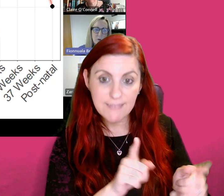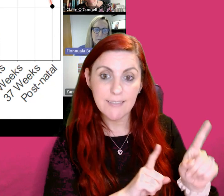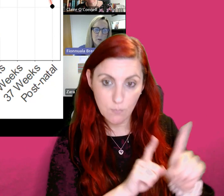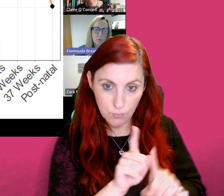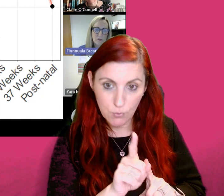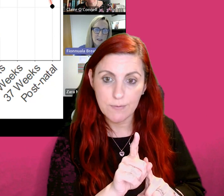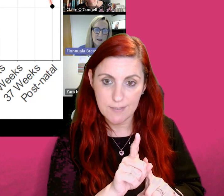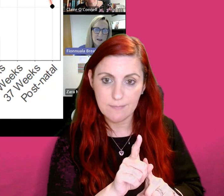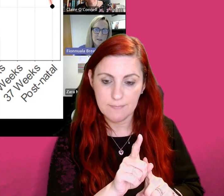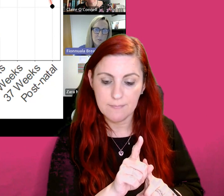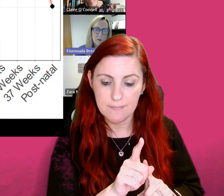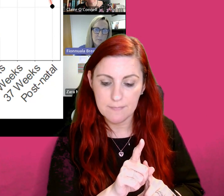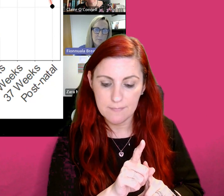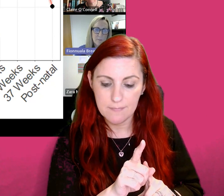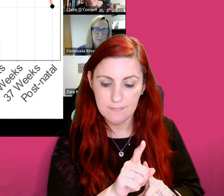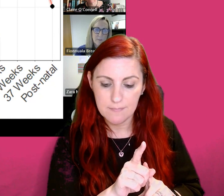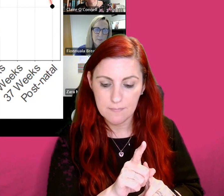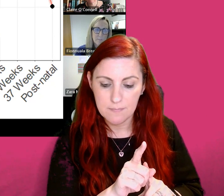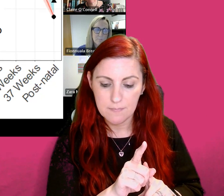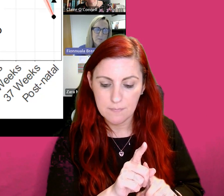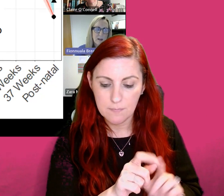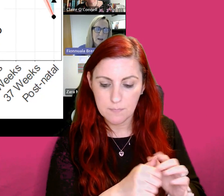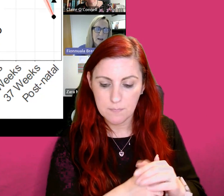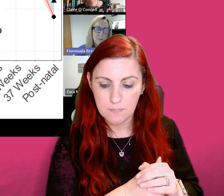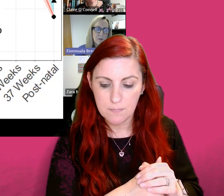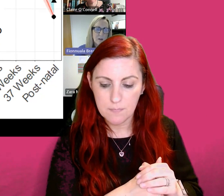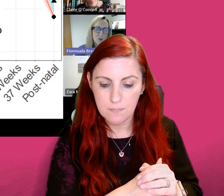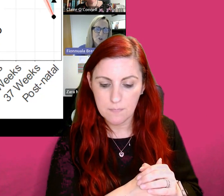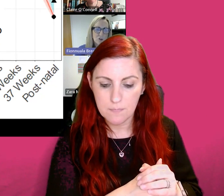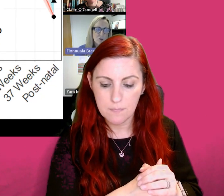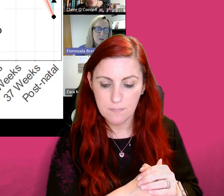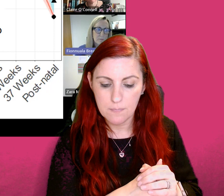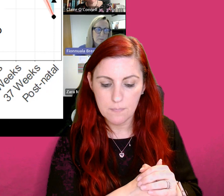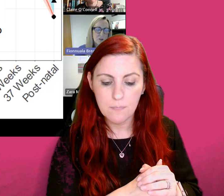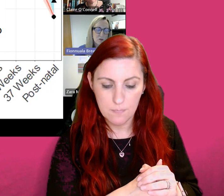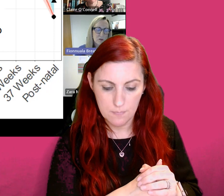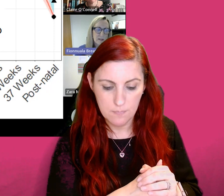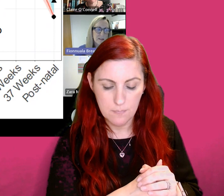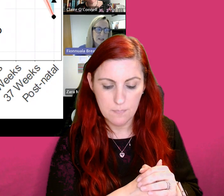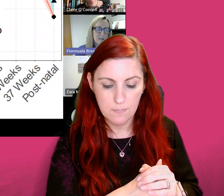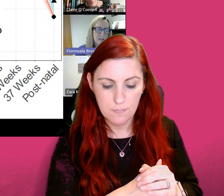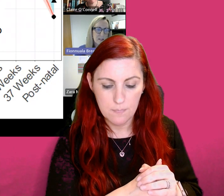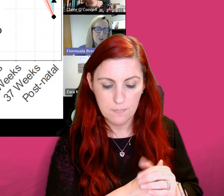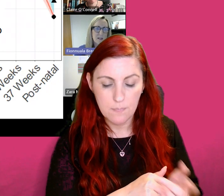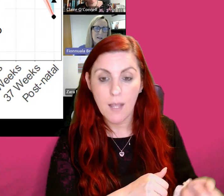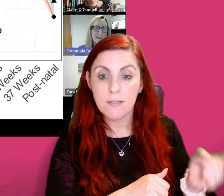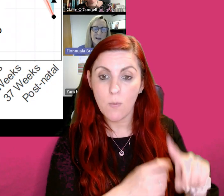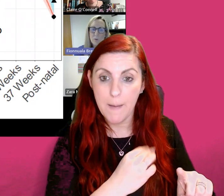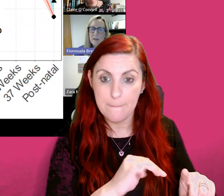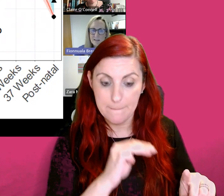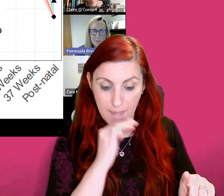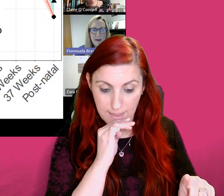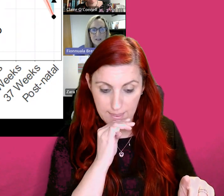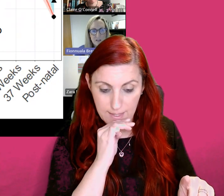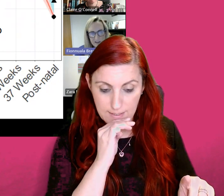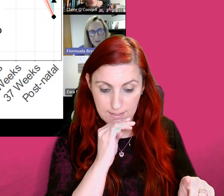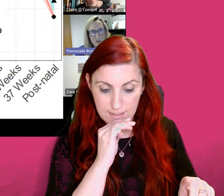in women who were taking aspirin um to the to the extent that actually and we expect insulin